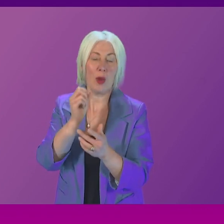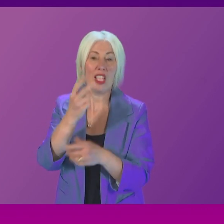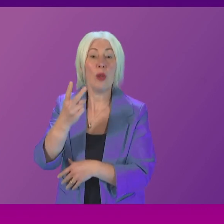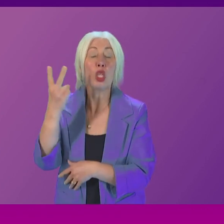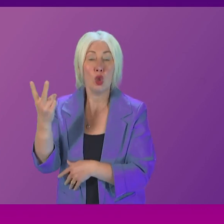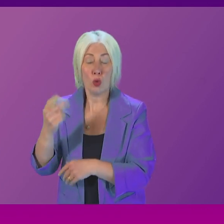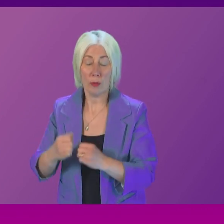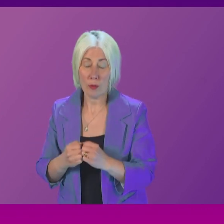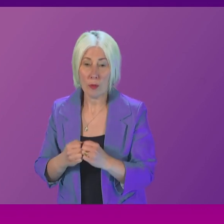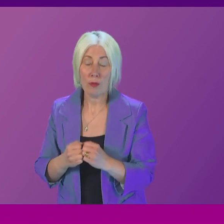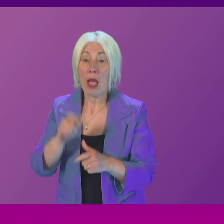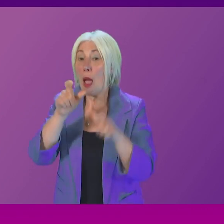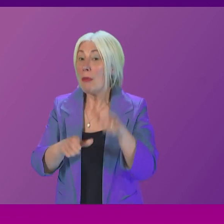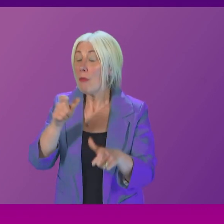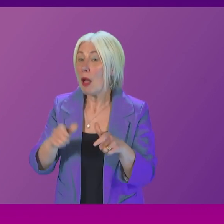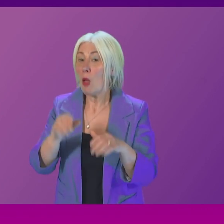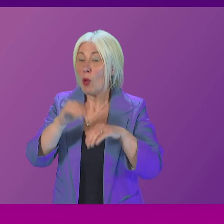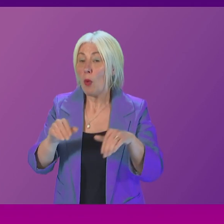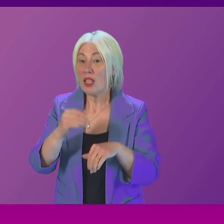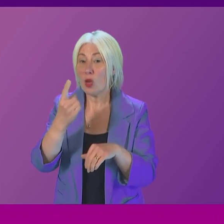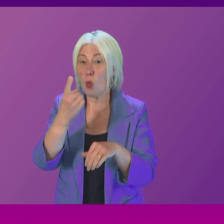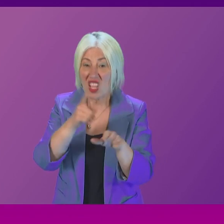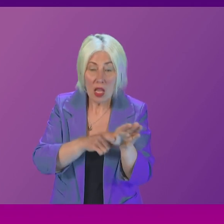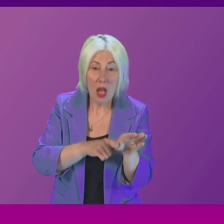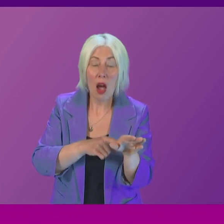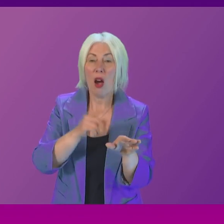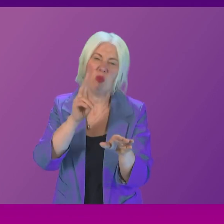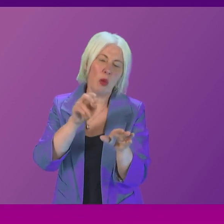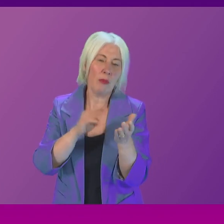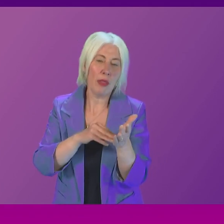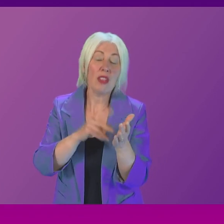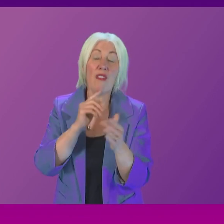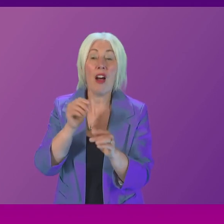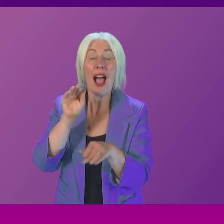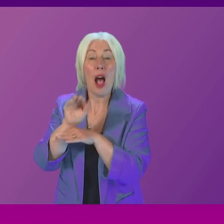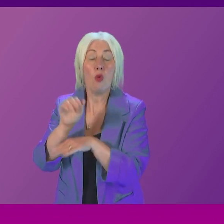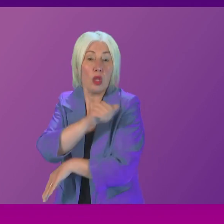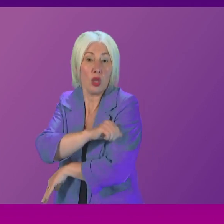On those who are waiting a year, or 12 months, we know that, since the target was introduced